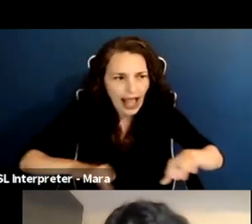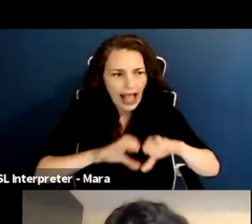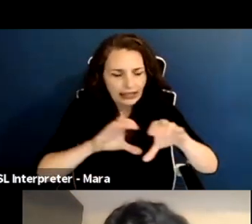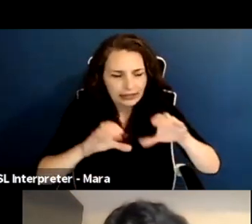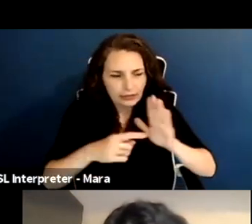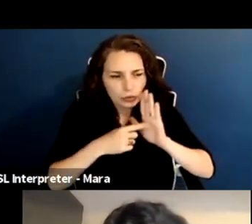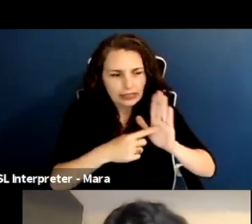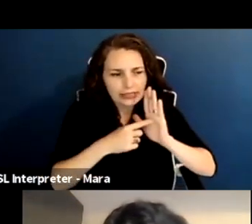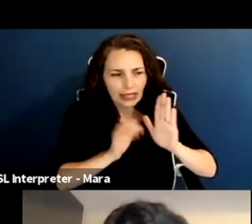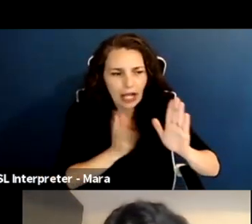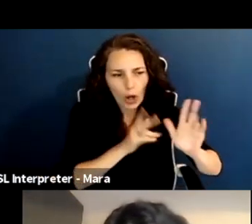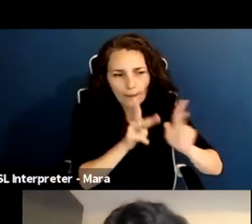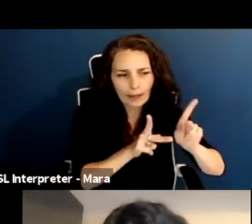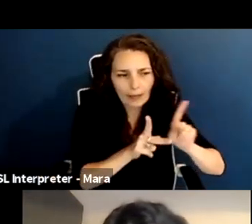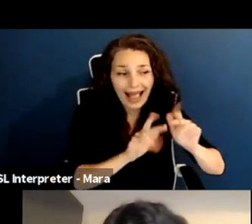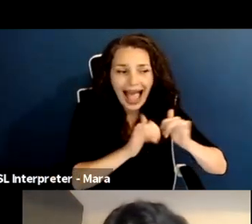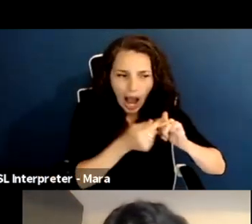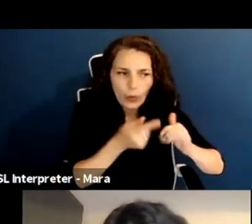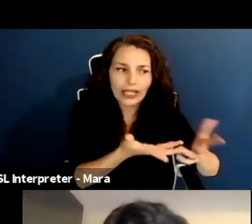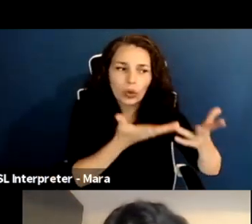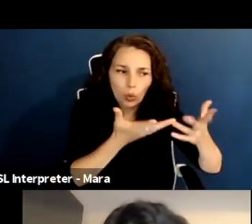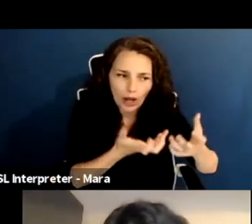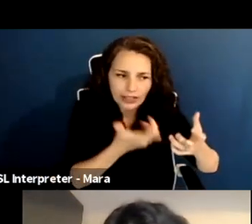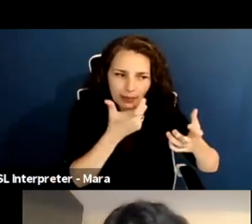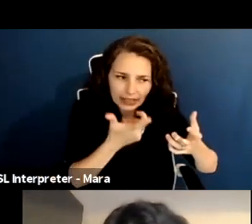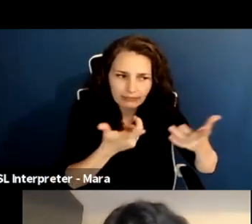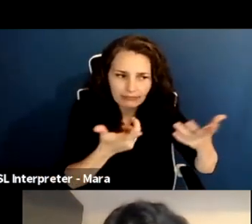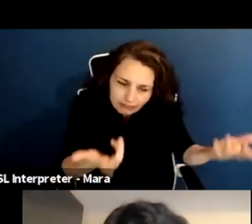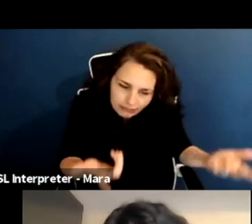And I've been chief now for over 14 years,